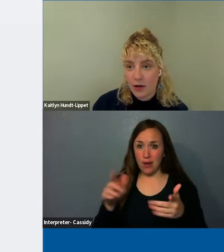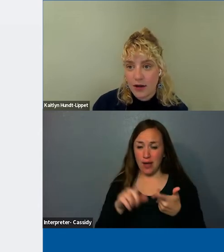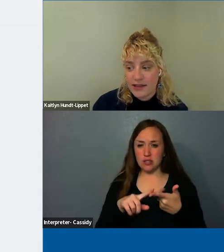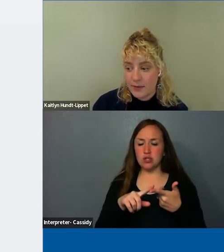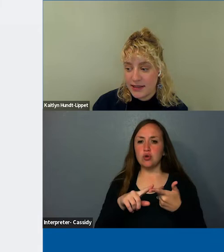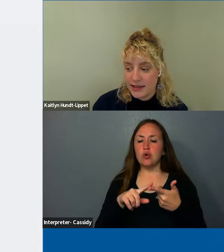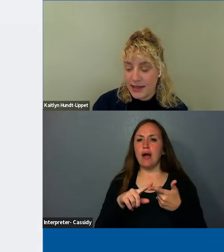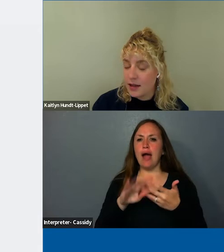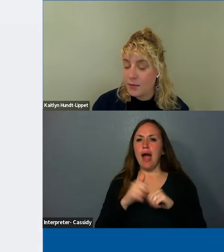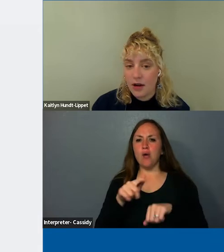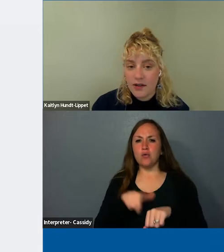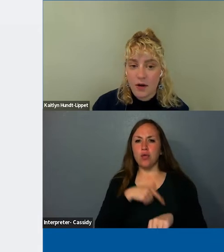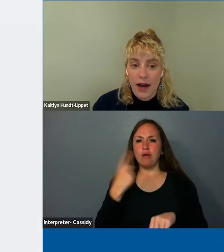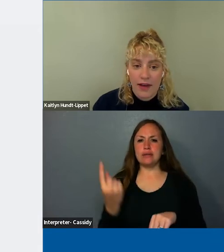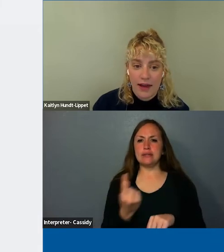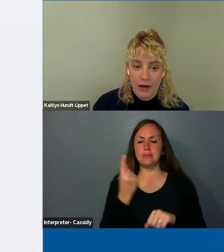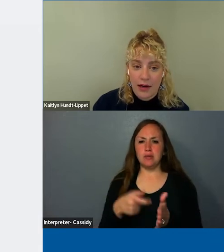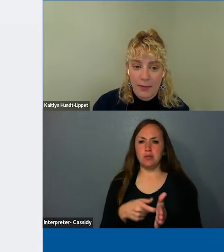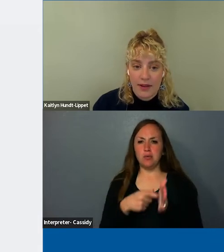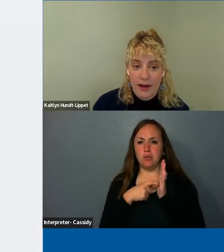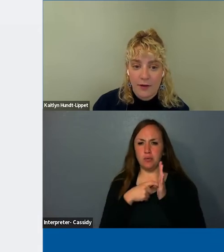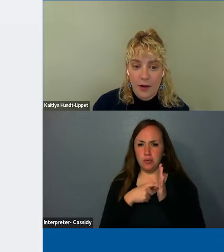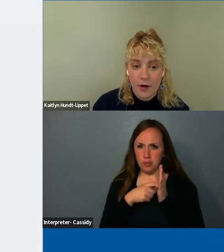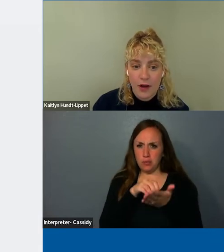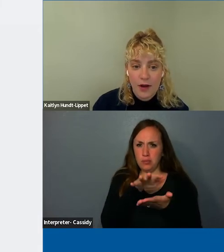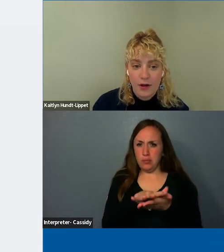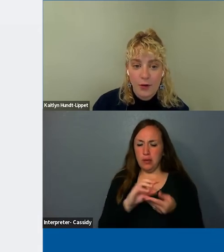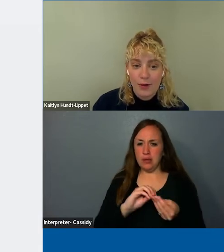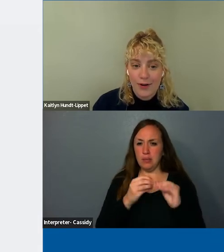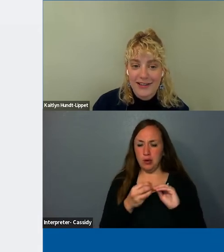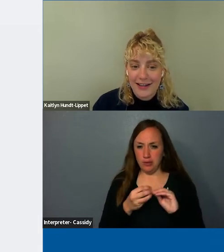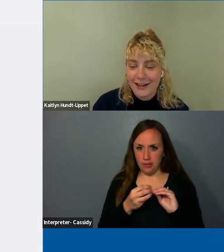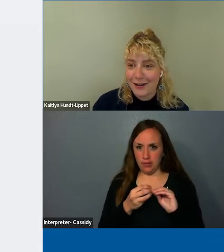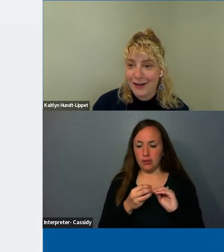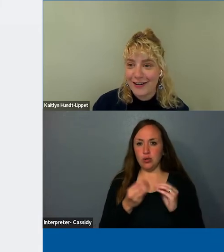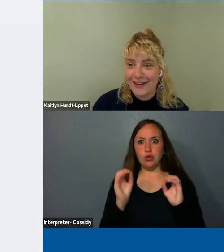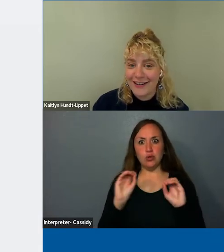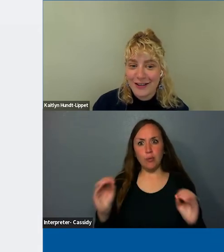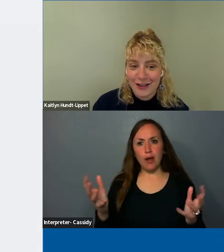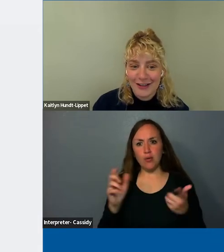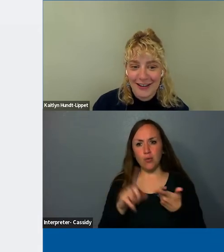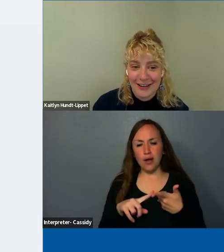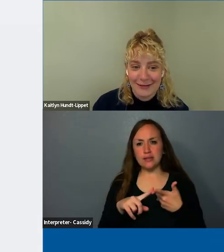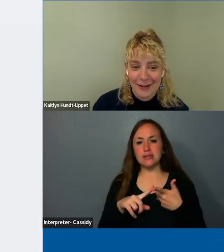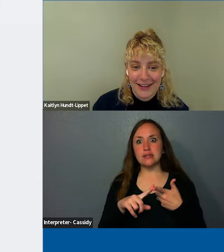how long is something is taking, but also have that empathetic view. No one wants to take longer than they should,